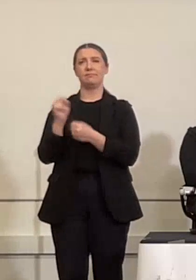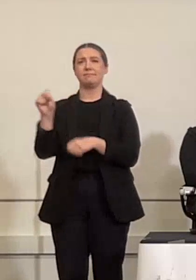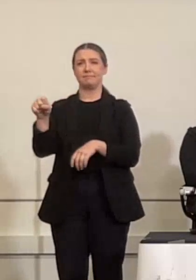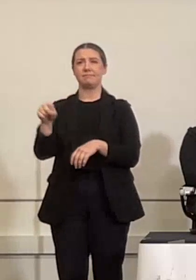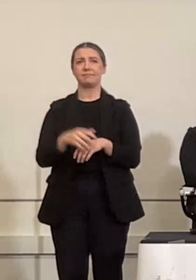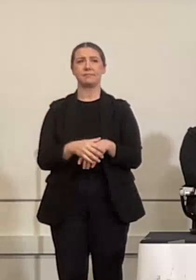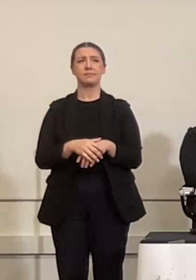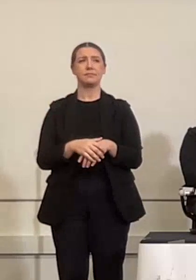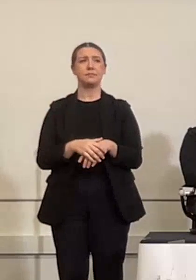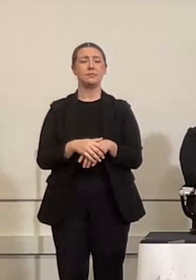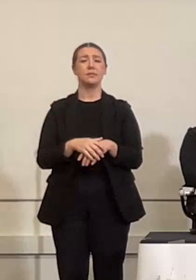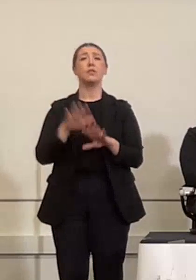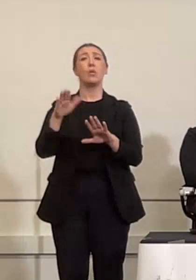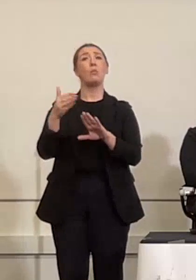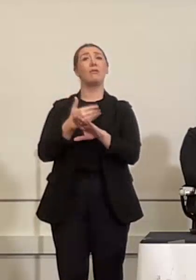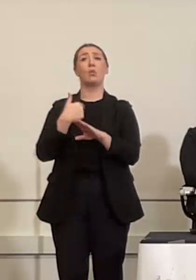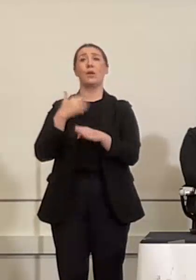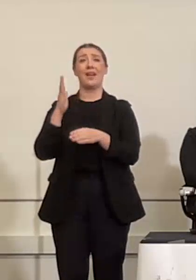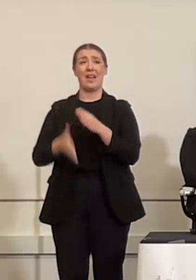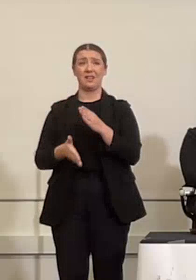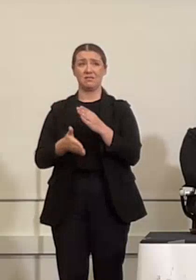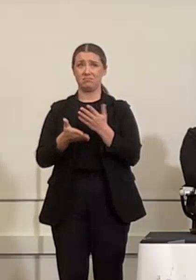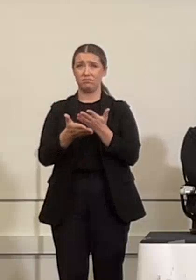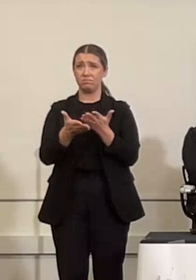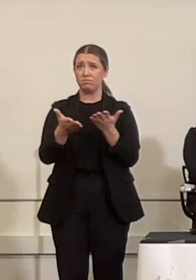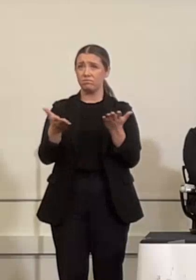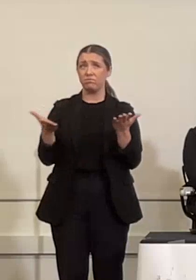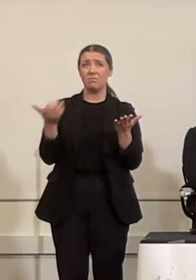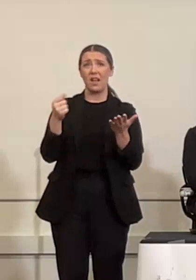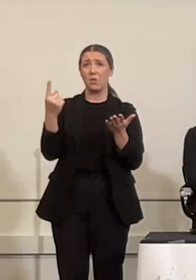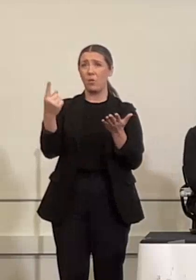So that before we wrap up, was there, was there anyone in the